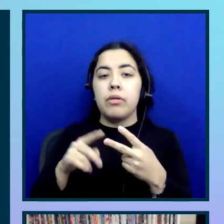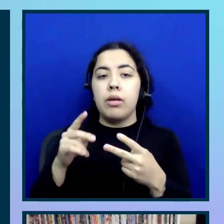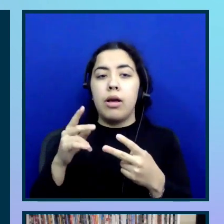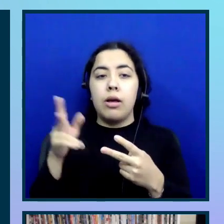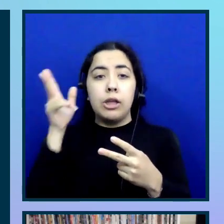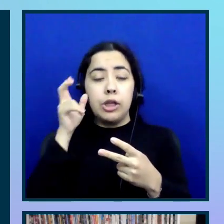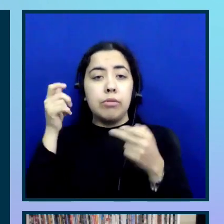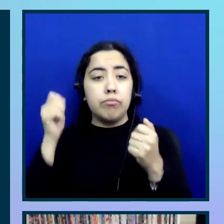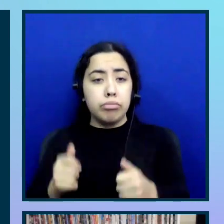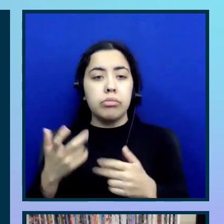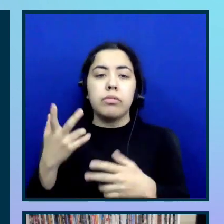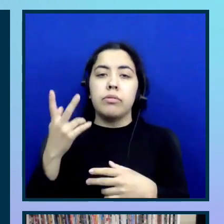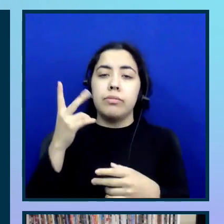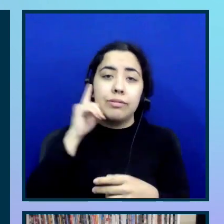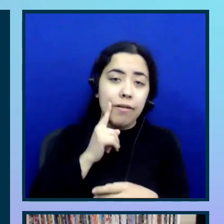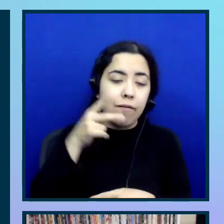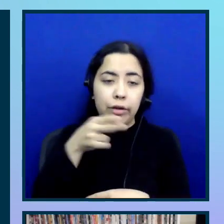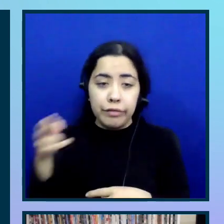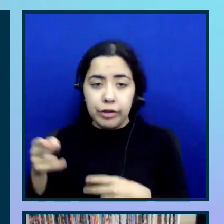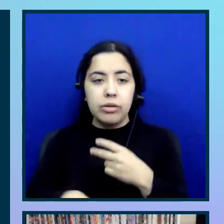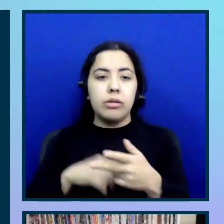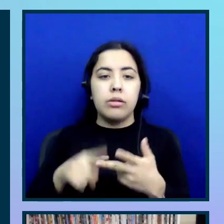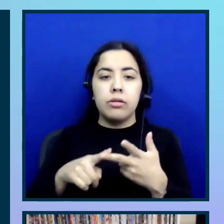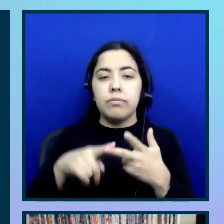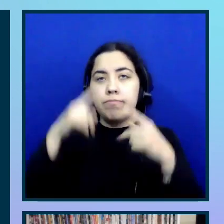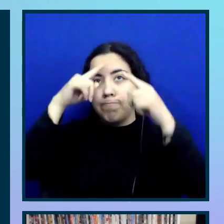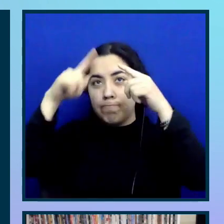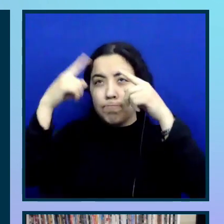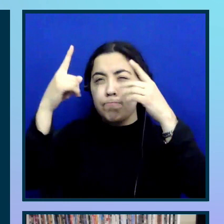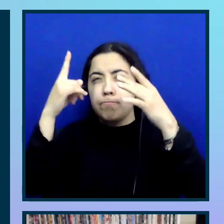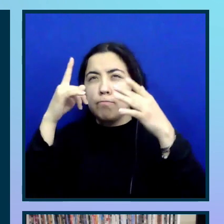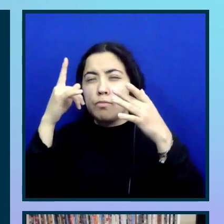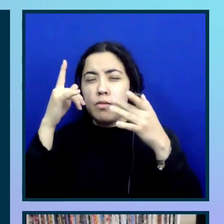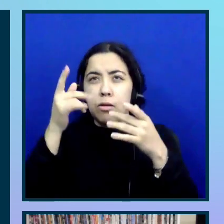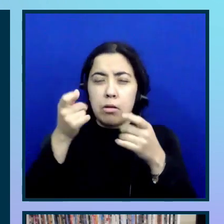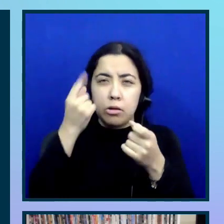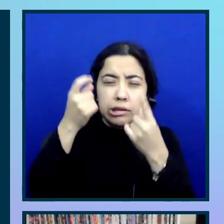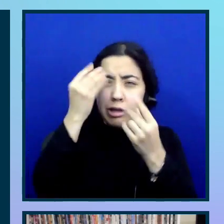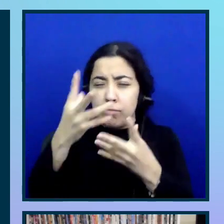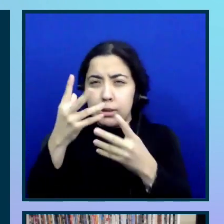cognitive impairments, people who may have difficulties processing or understanding information,